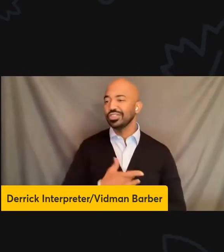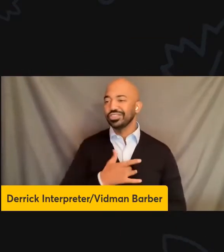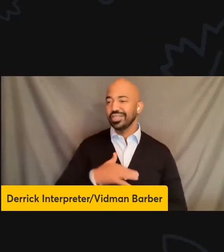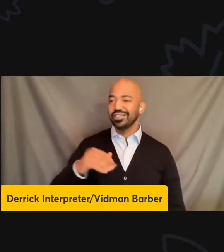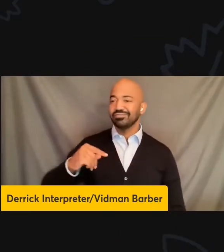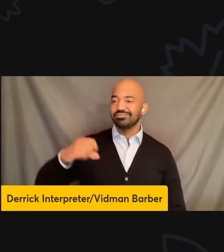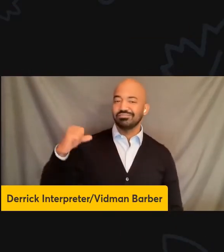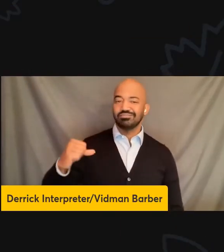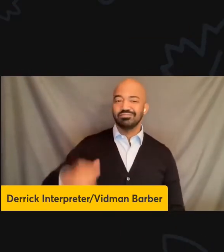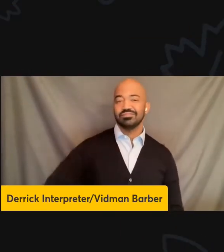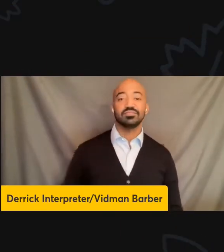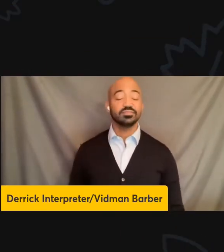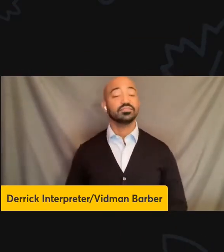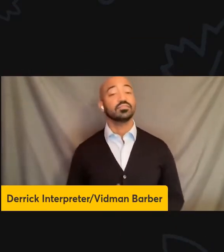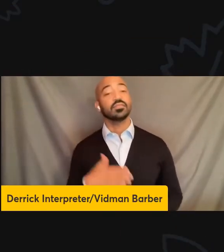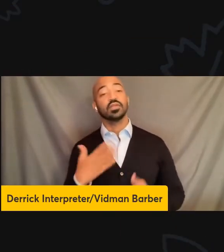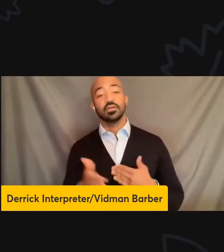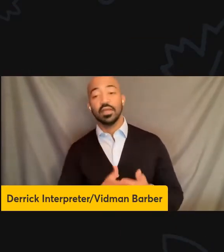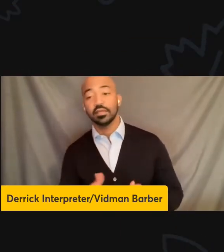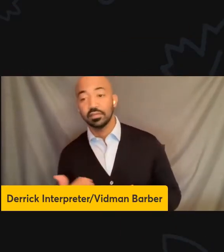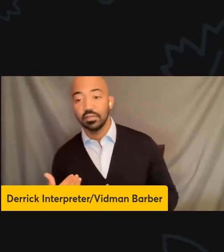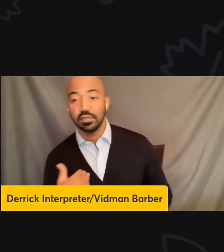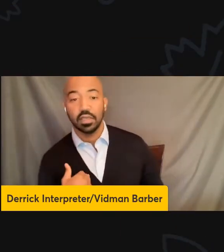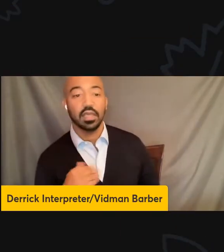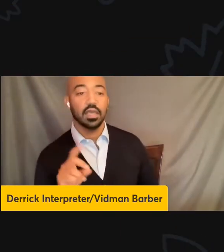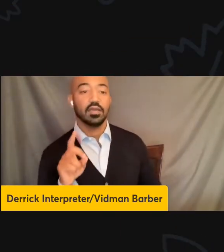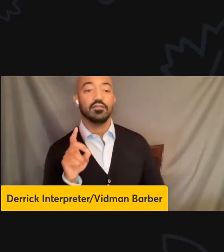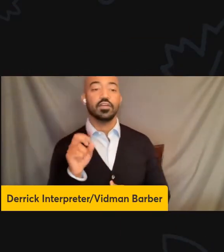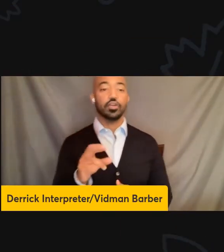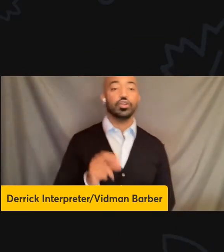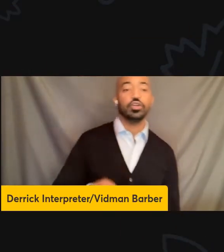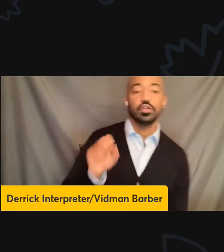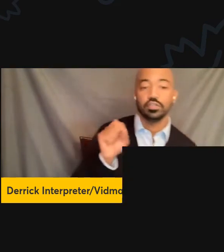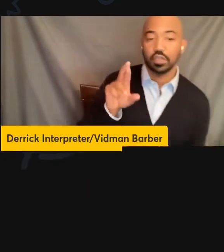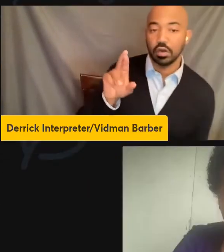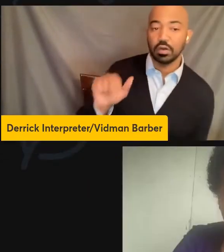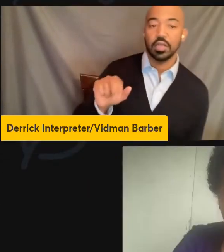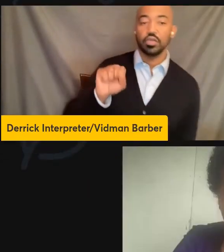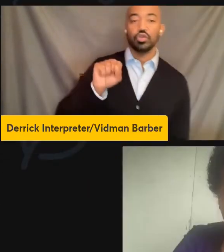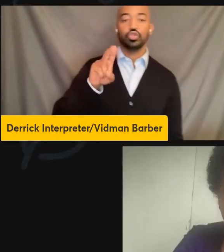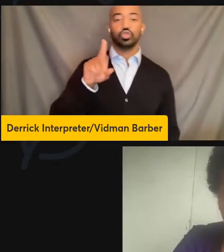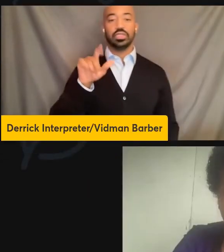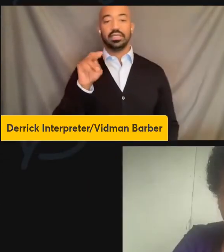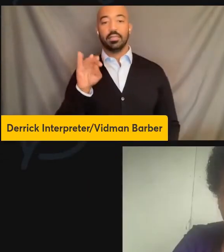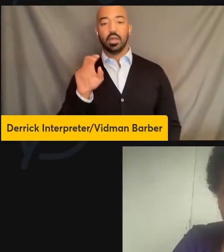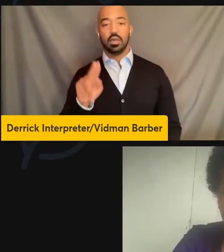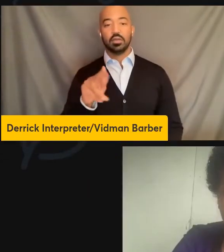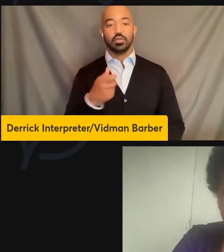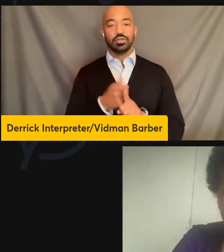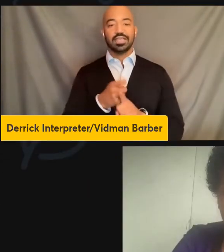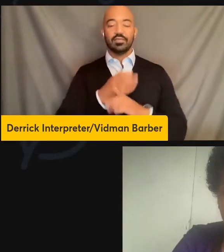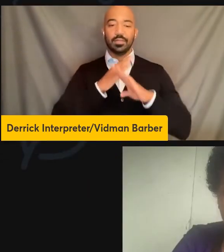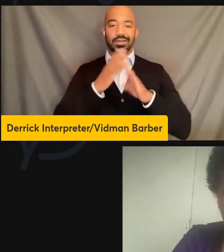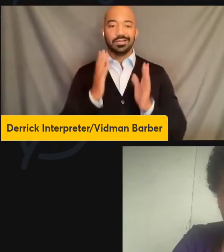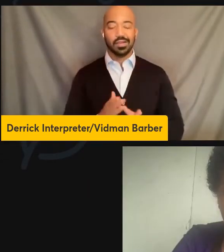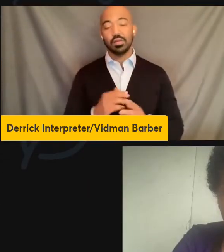So next we're going to have Dr. Sarah Suliman, Dr. Suliman has an immunologist by training with a focus on understanding the